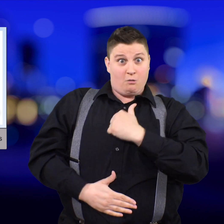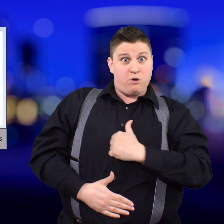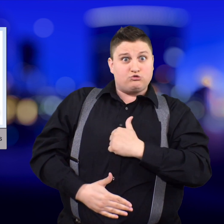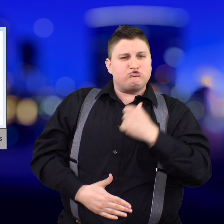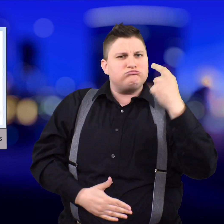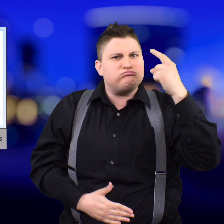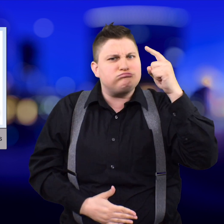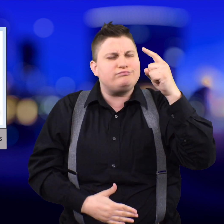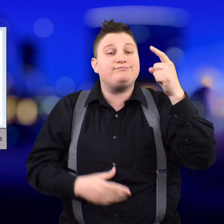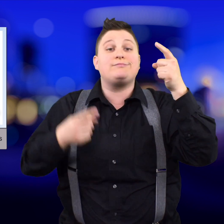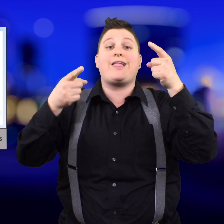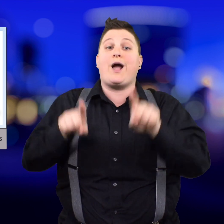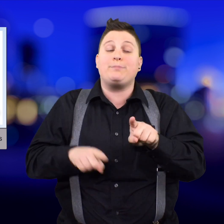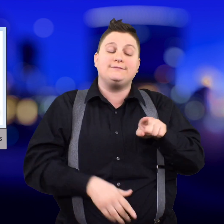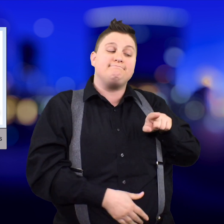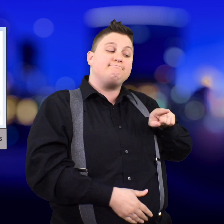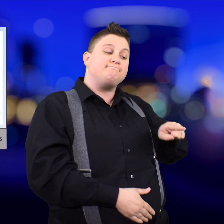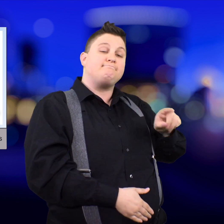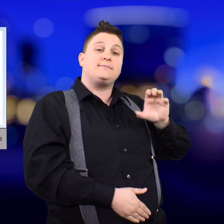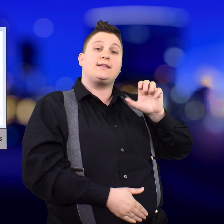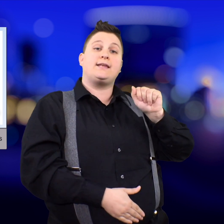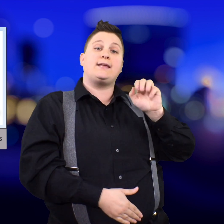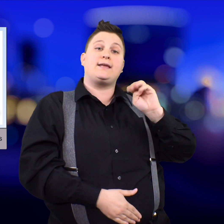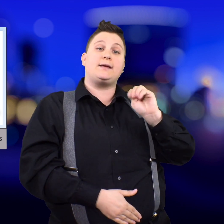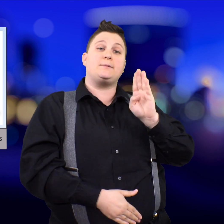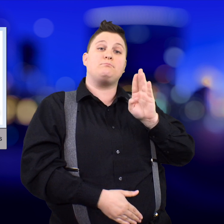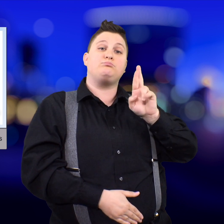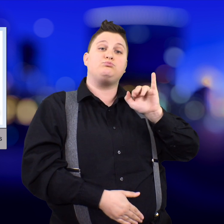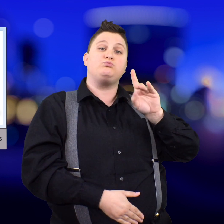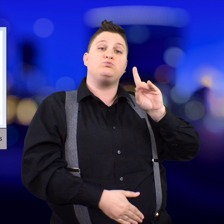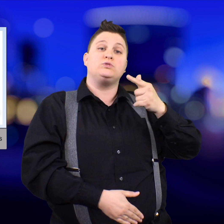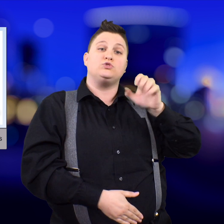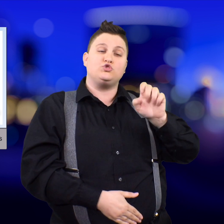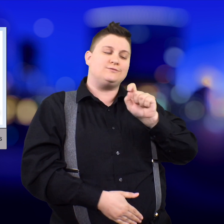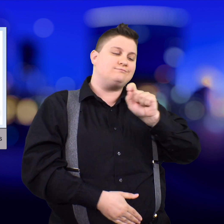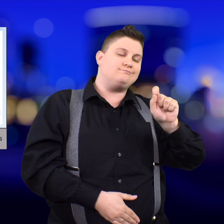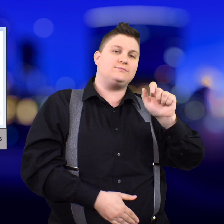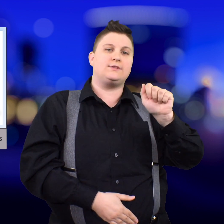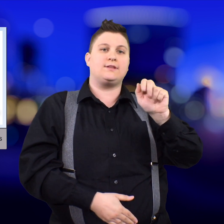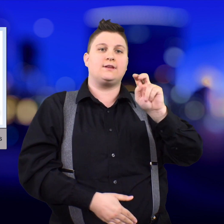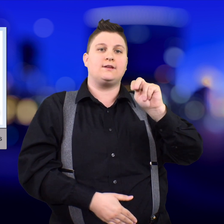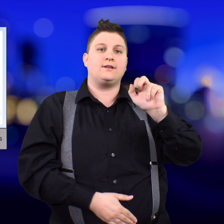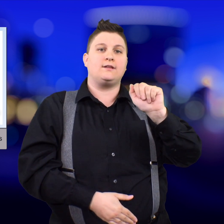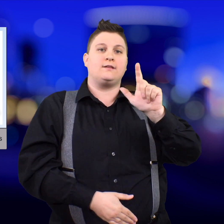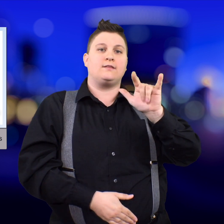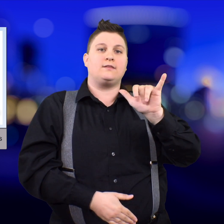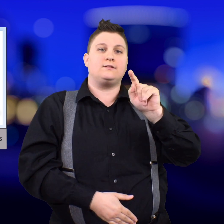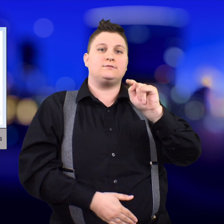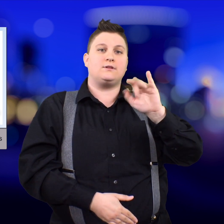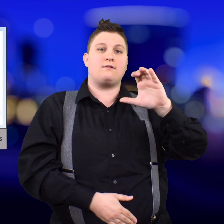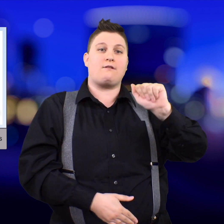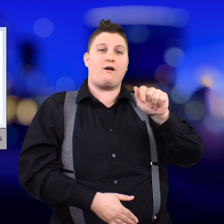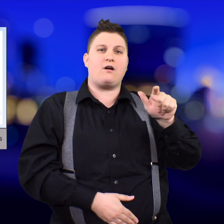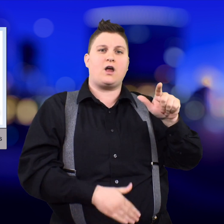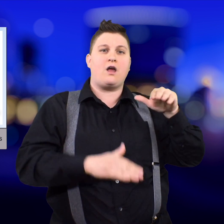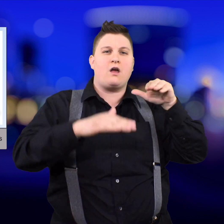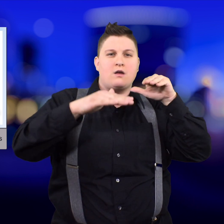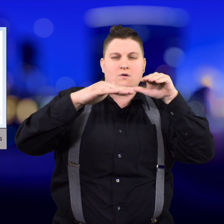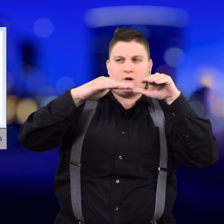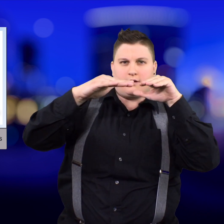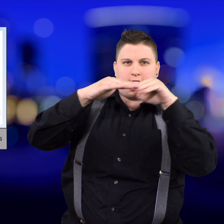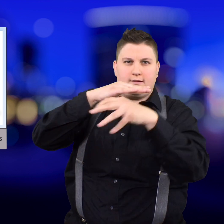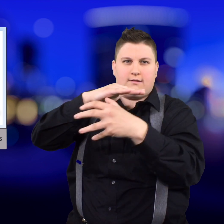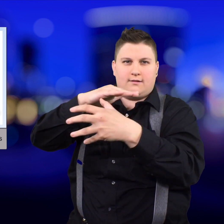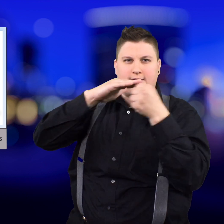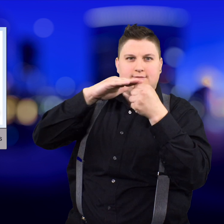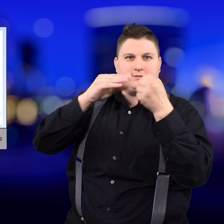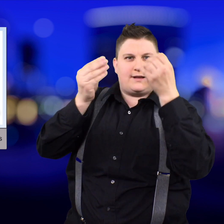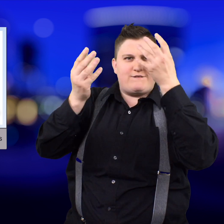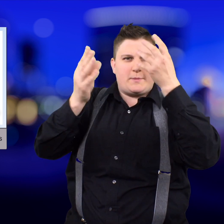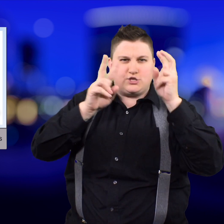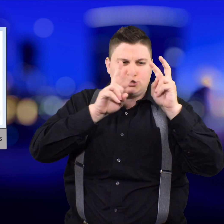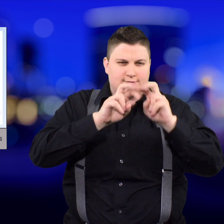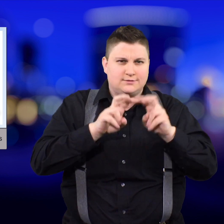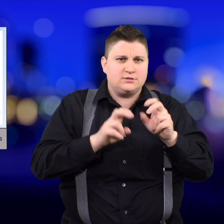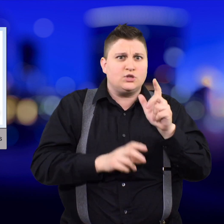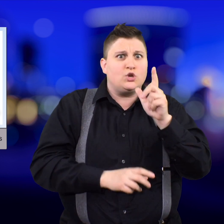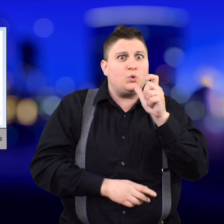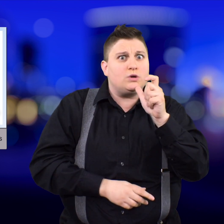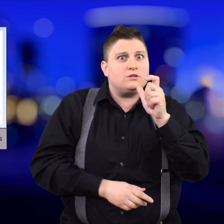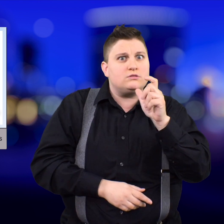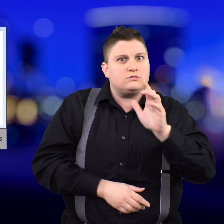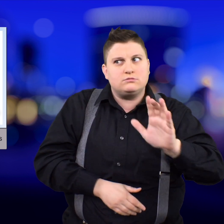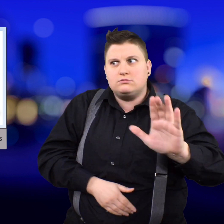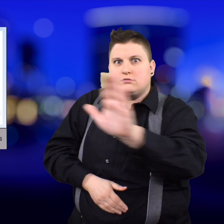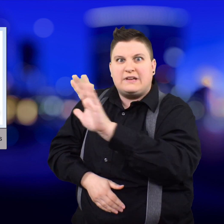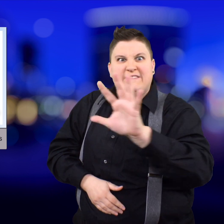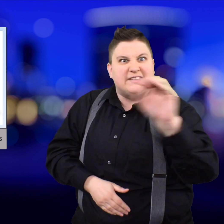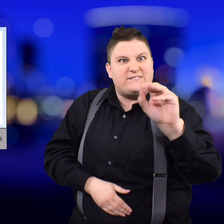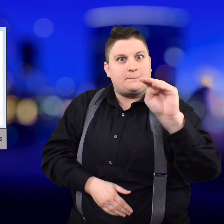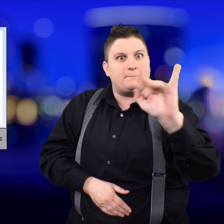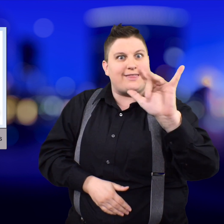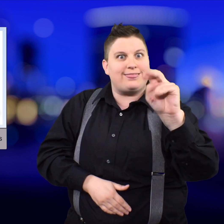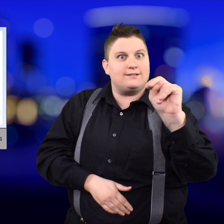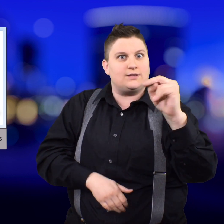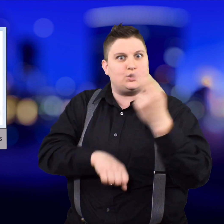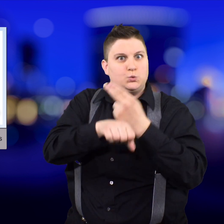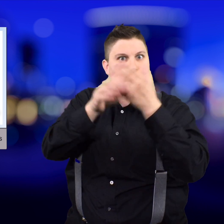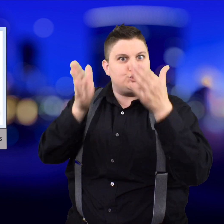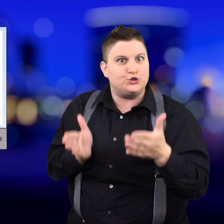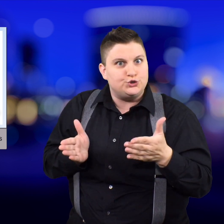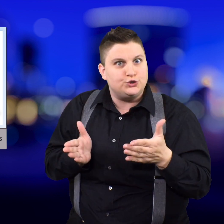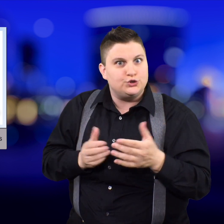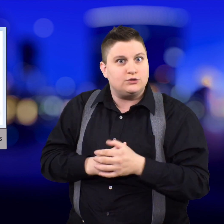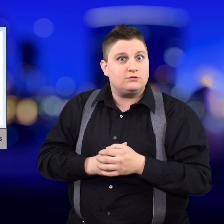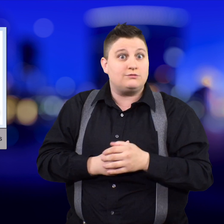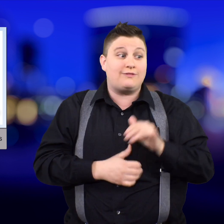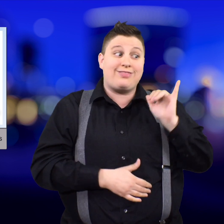The apology comes after the revelation that Cambridge Analytica accessed data on 50 million users.